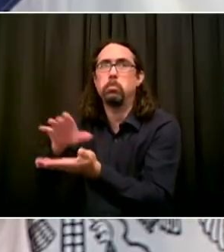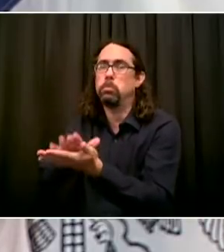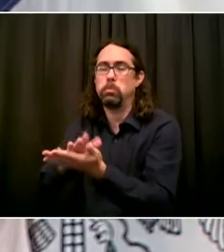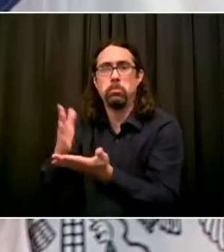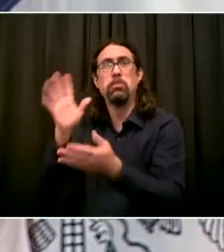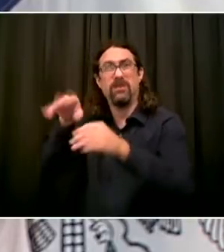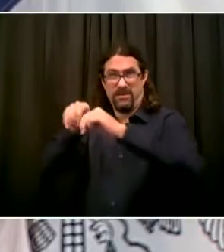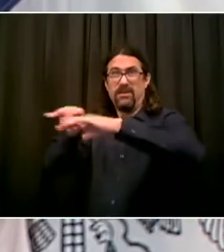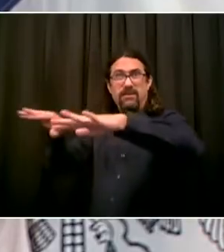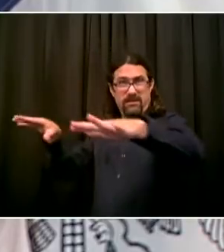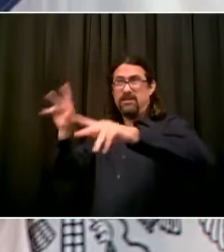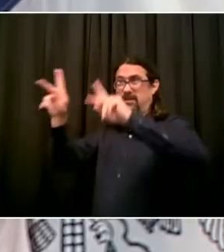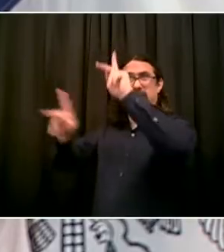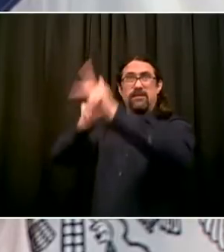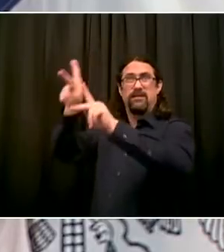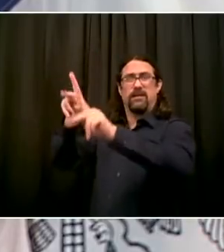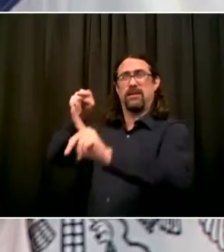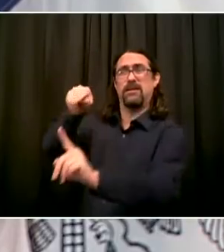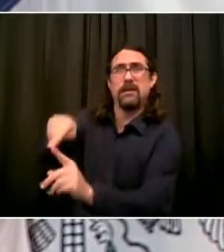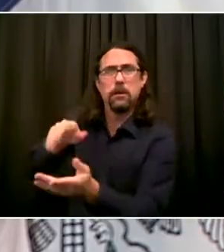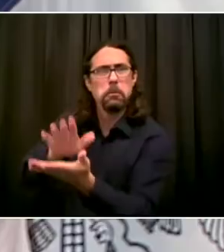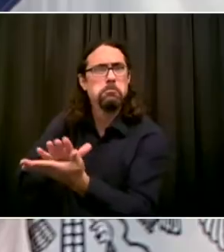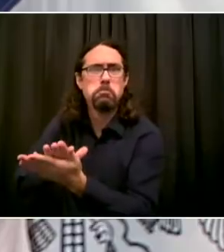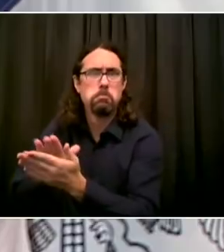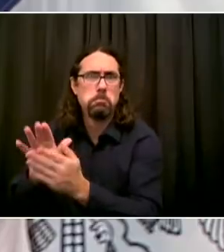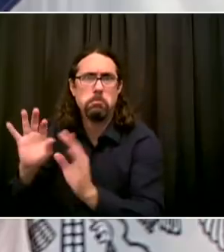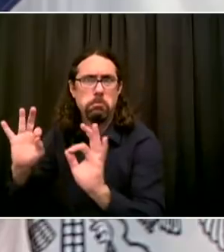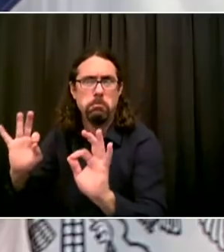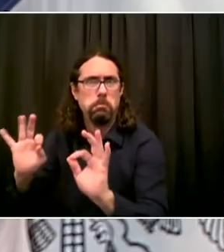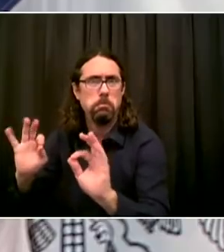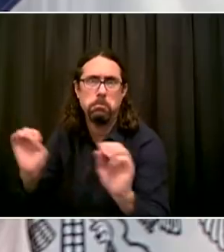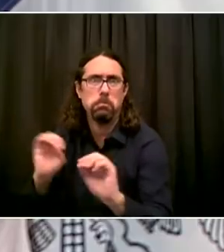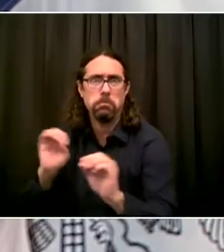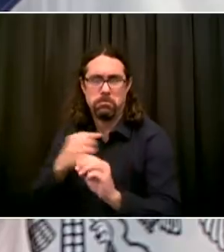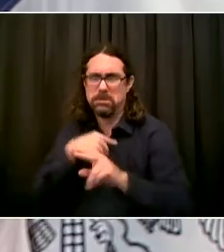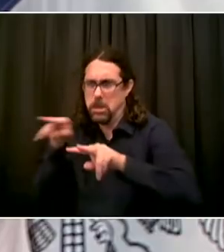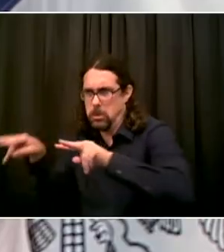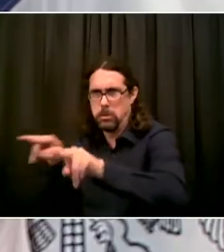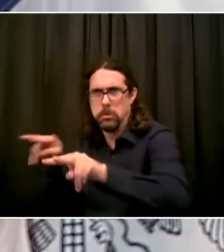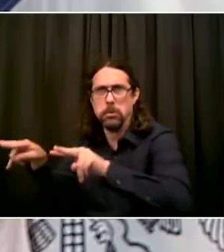SCOOHLS. IN FACT I MENTIONED THE OTHER DAY, TWO